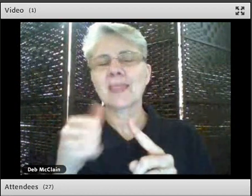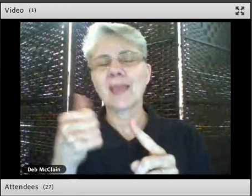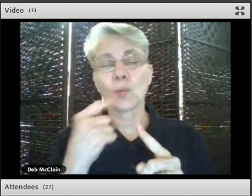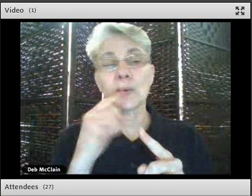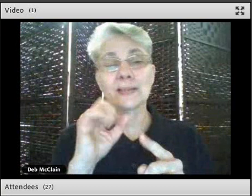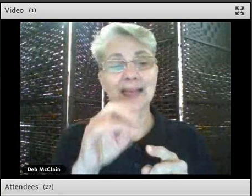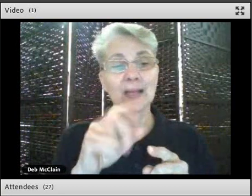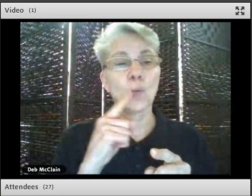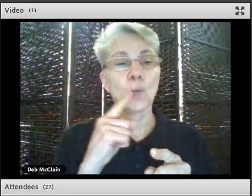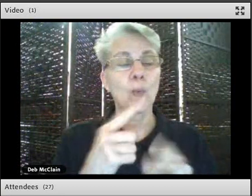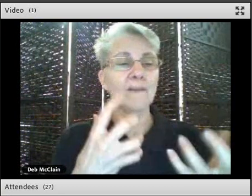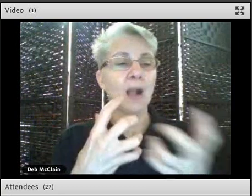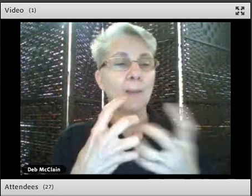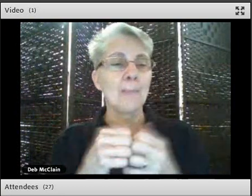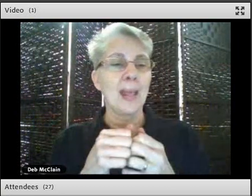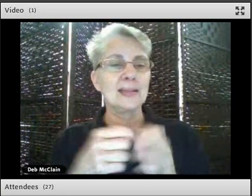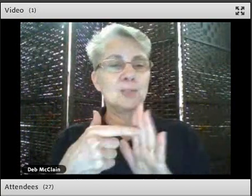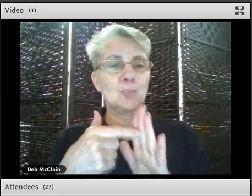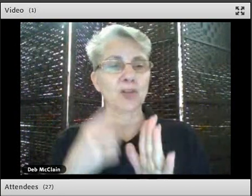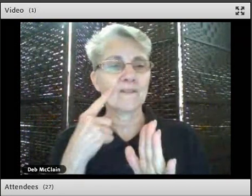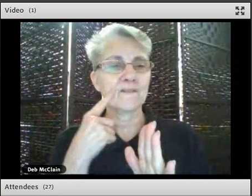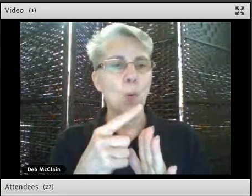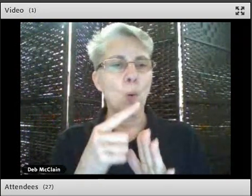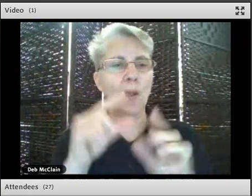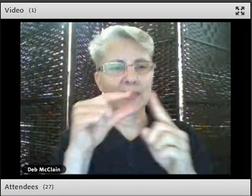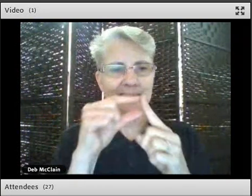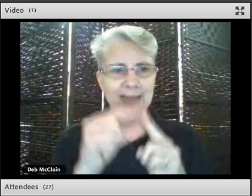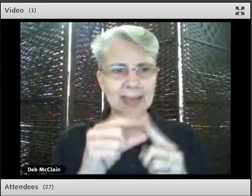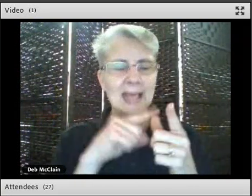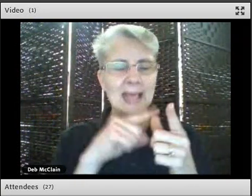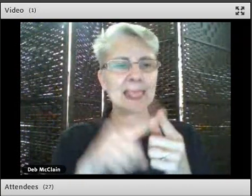So, I added all the things in the kitchen sink for this